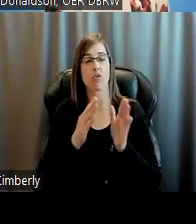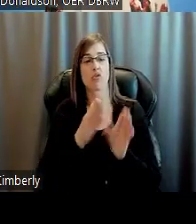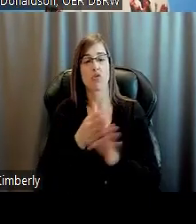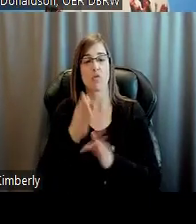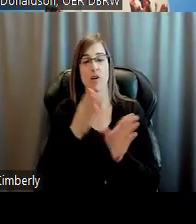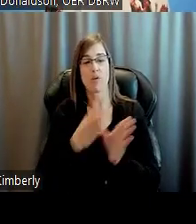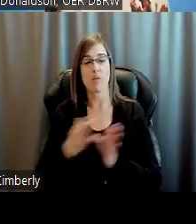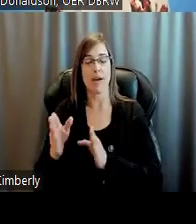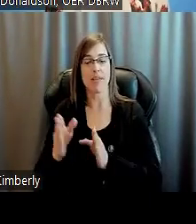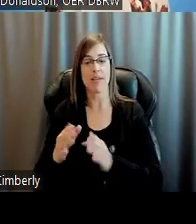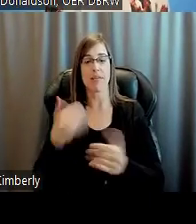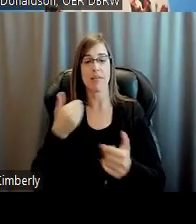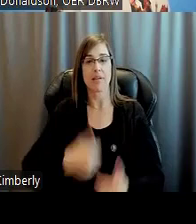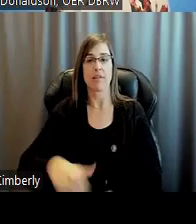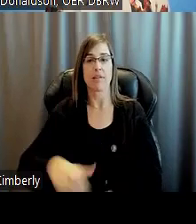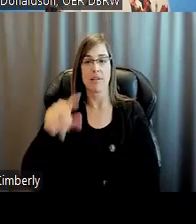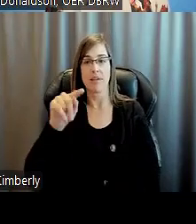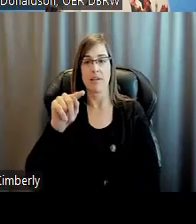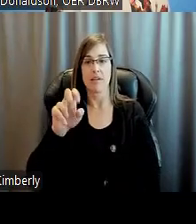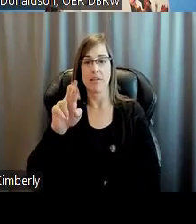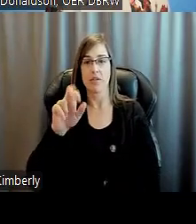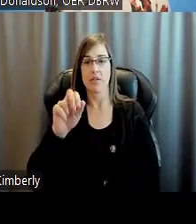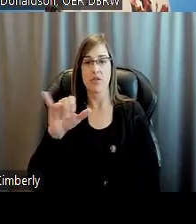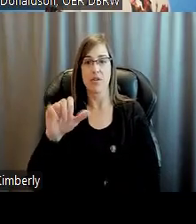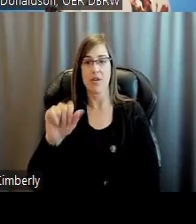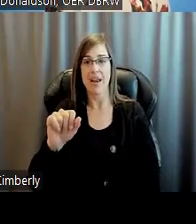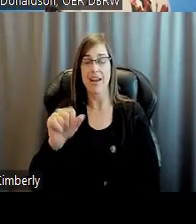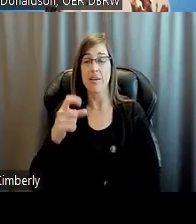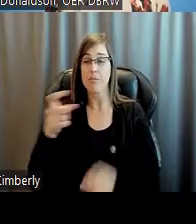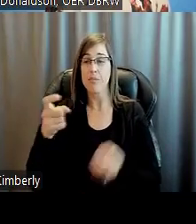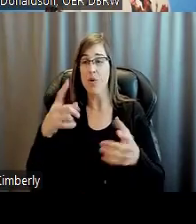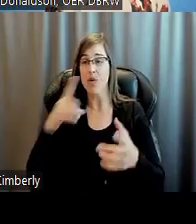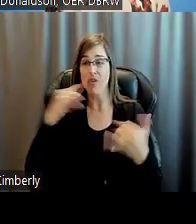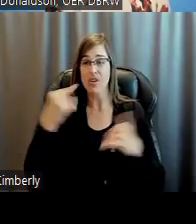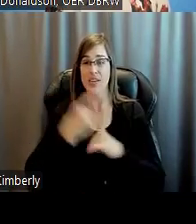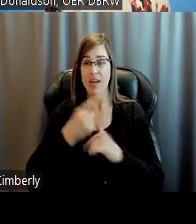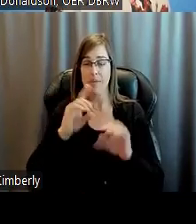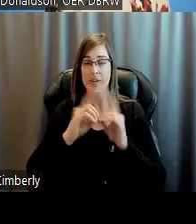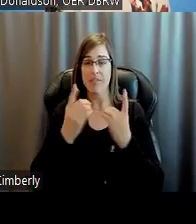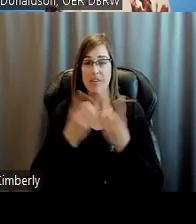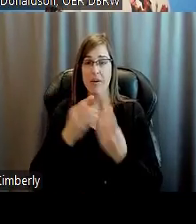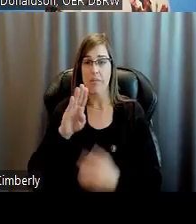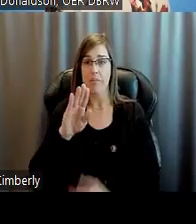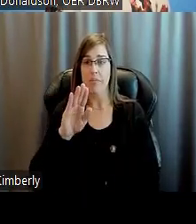Donaldson, your moderator for this exciting session. I'm in the Division of Biomedical Research Workforce